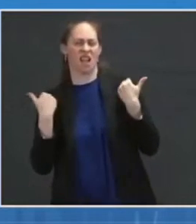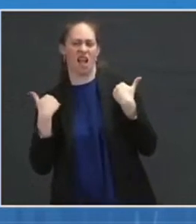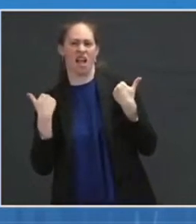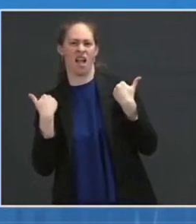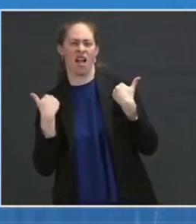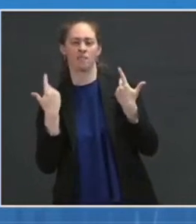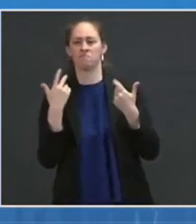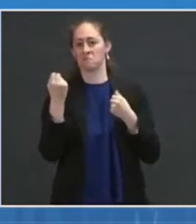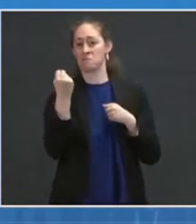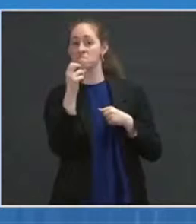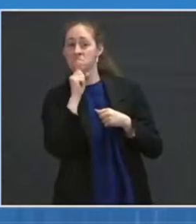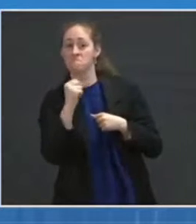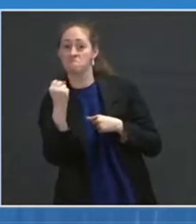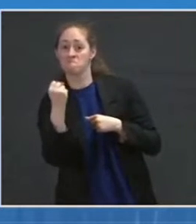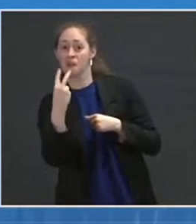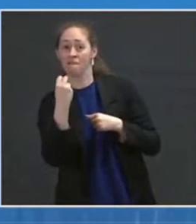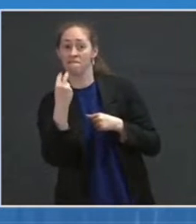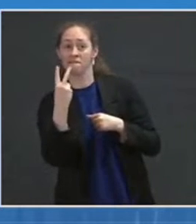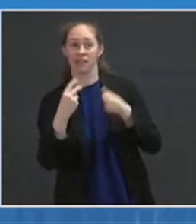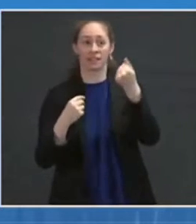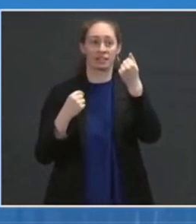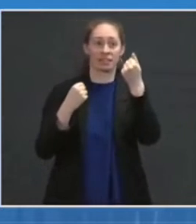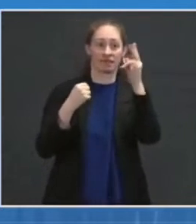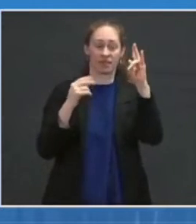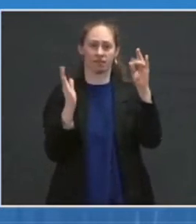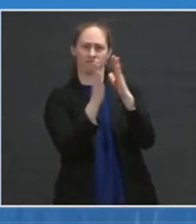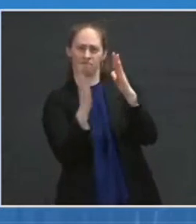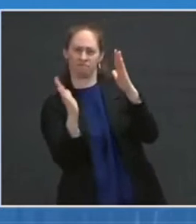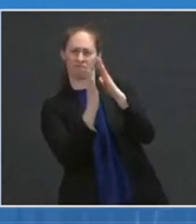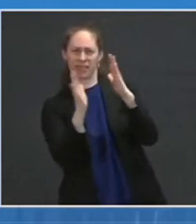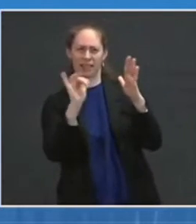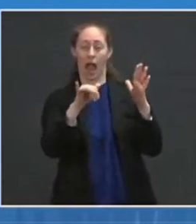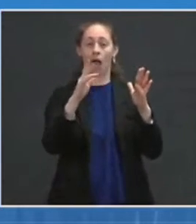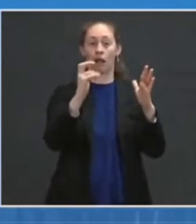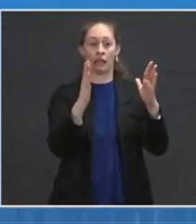WE ARE ALREADY ENROLLING IN THE